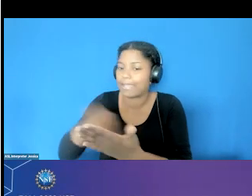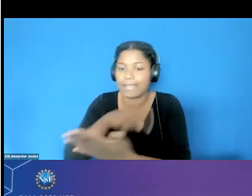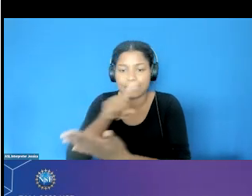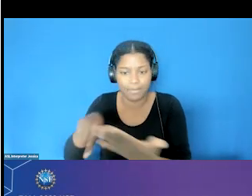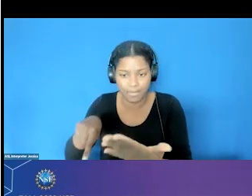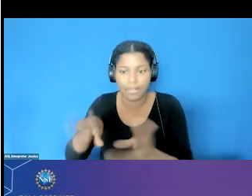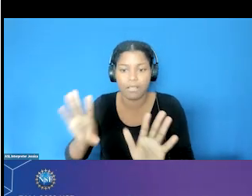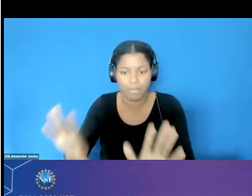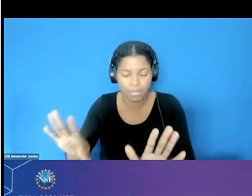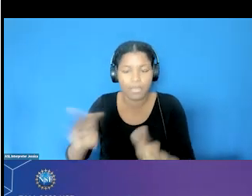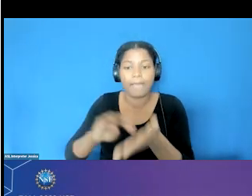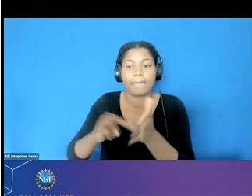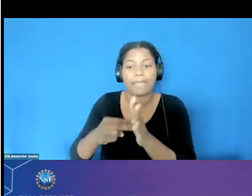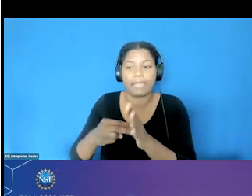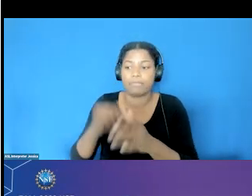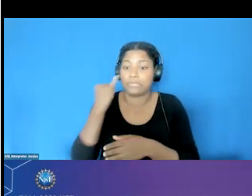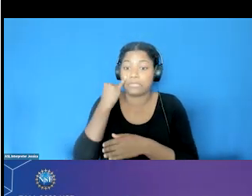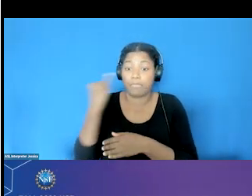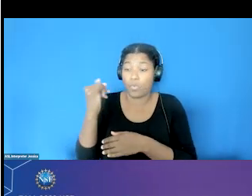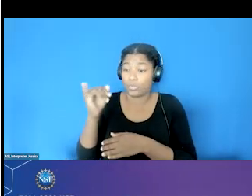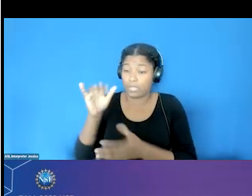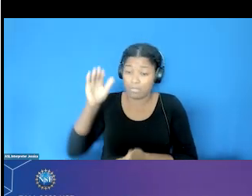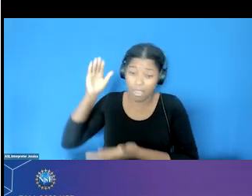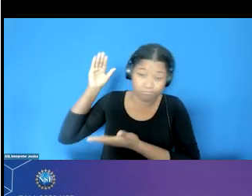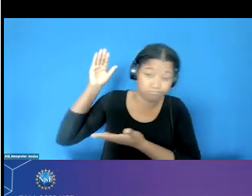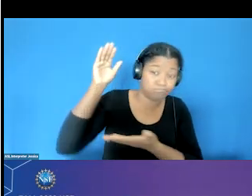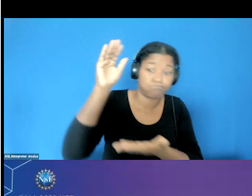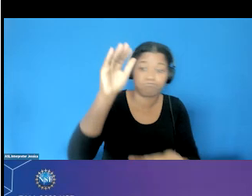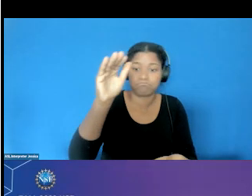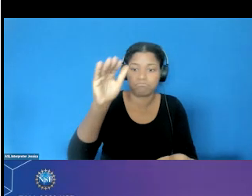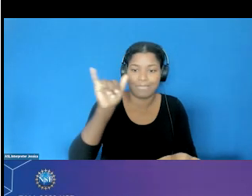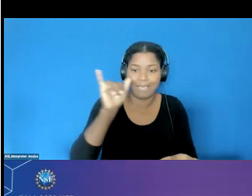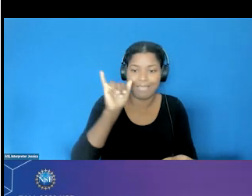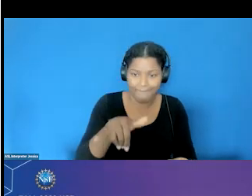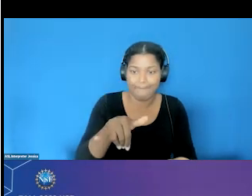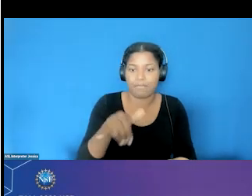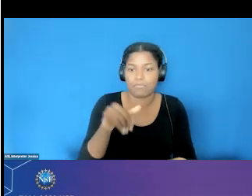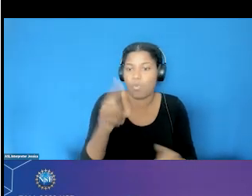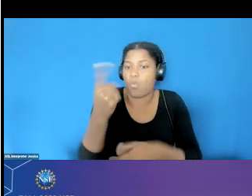It is just those original appropriations as they come within that six-year period.